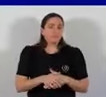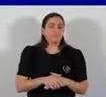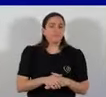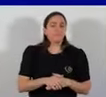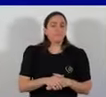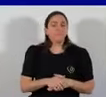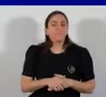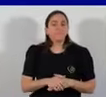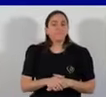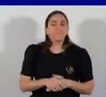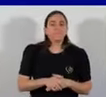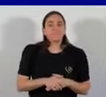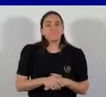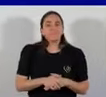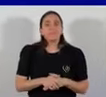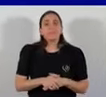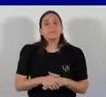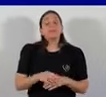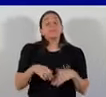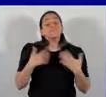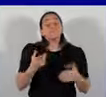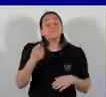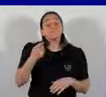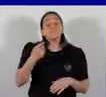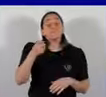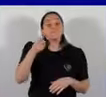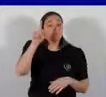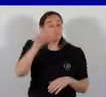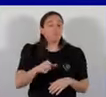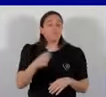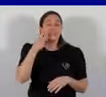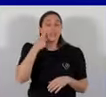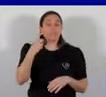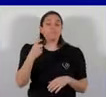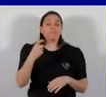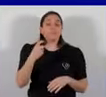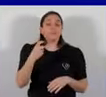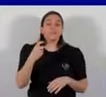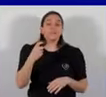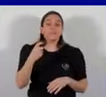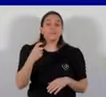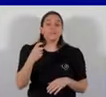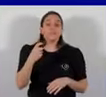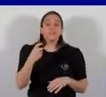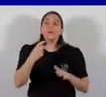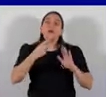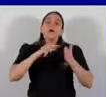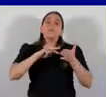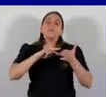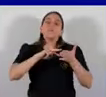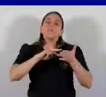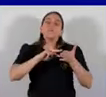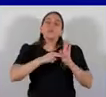So in that criterion What one realizes is that, well